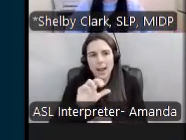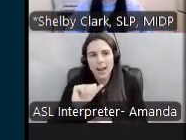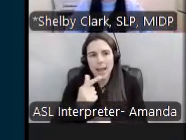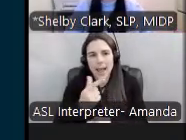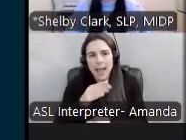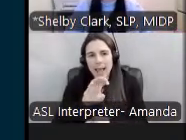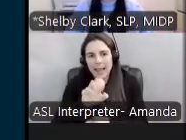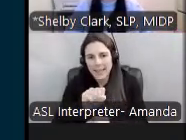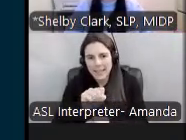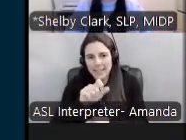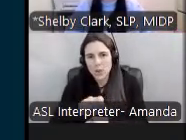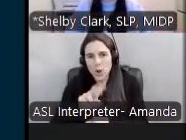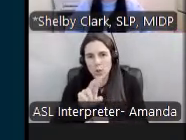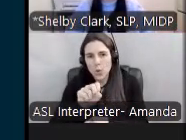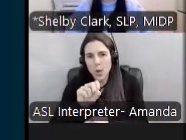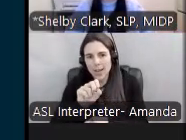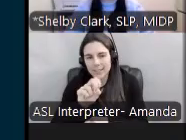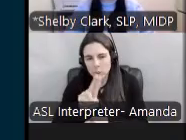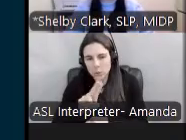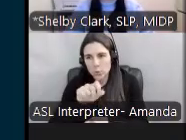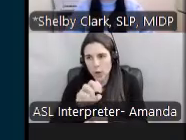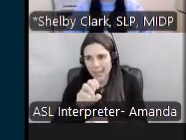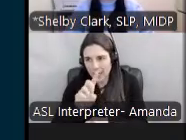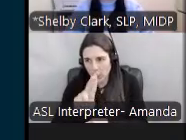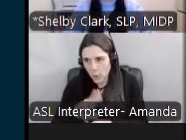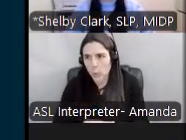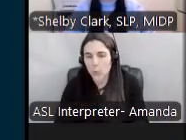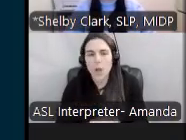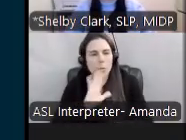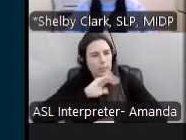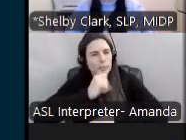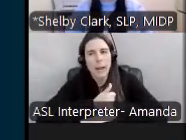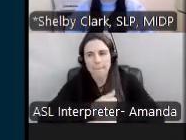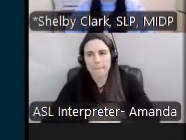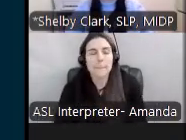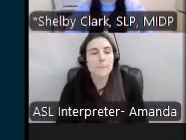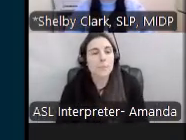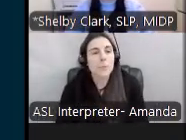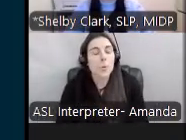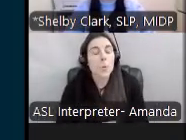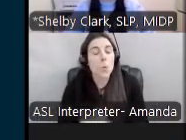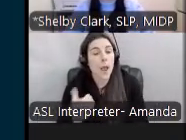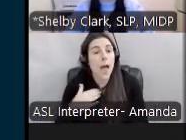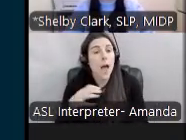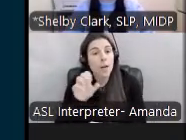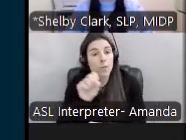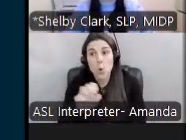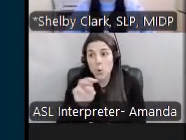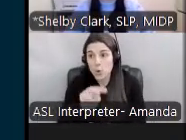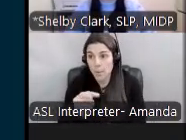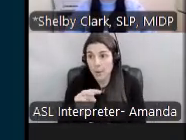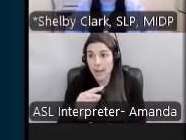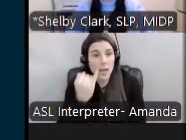and we will get you set up on that we have social media. So if you've not taken a minute and